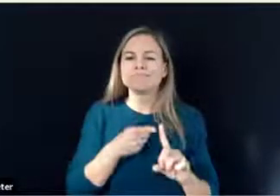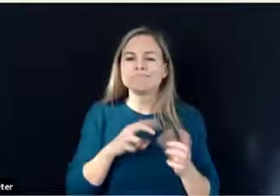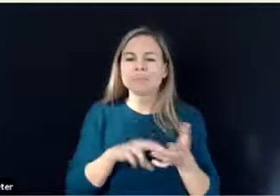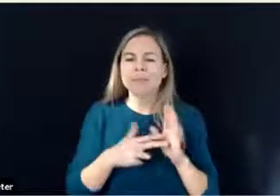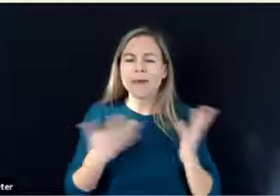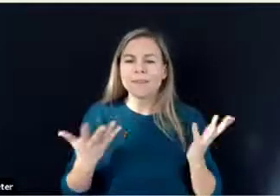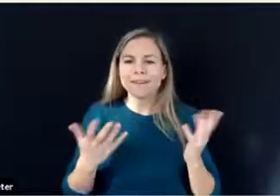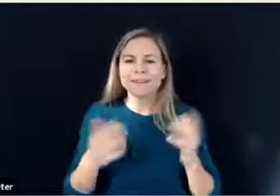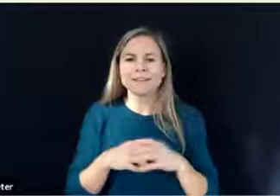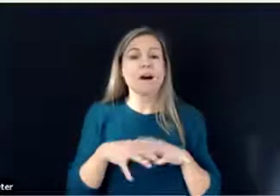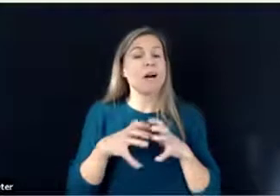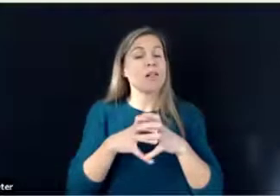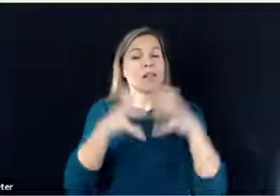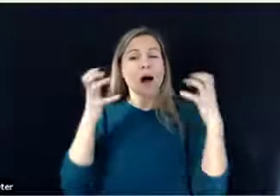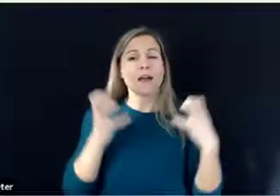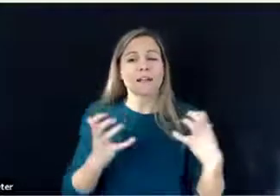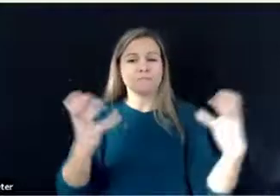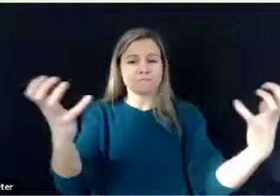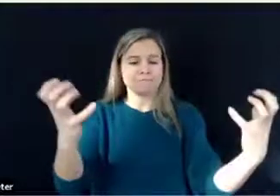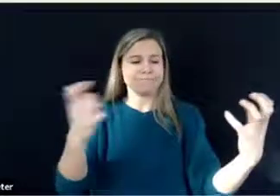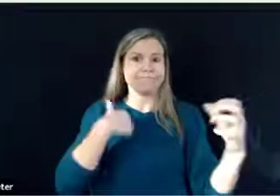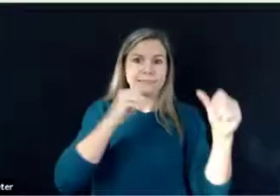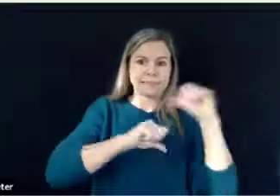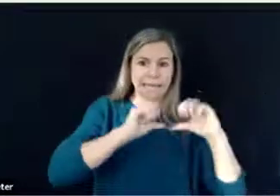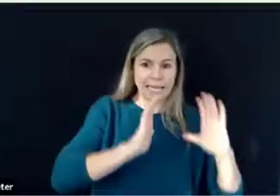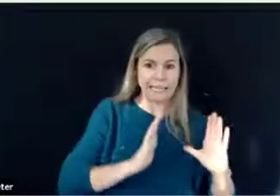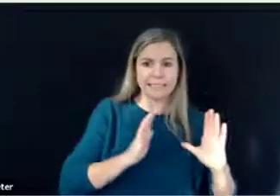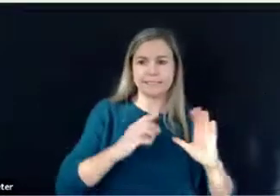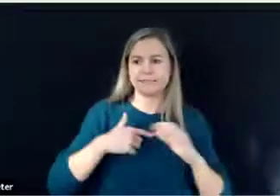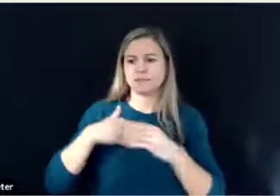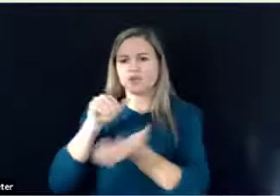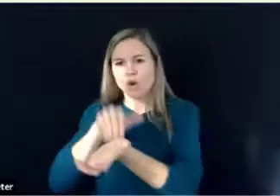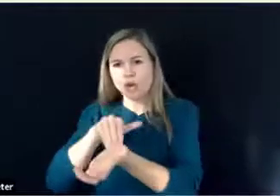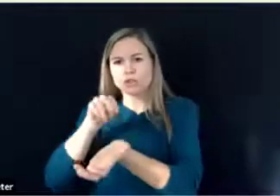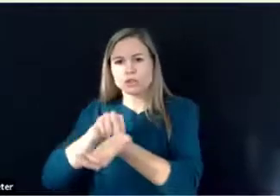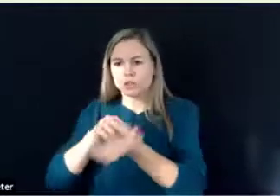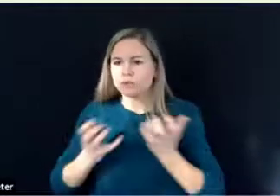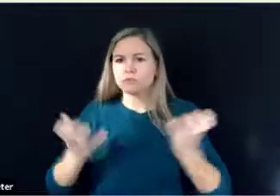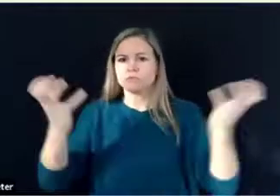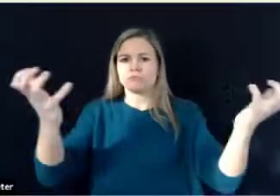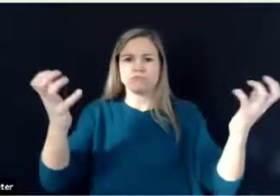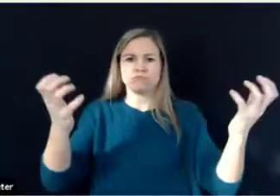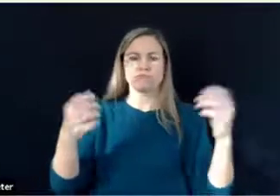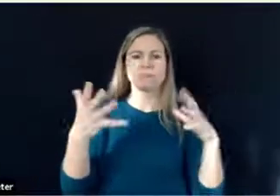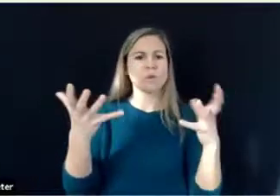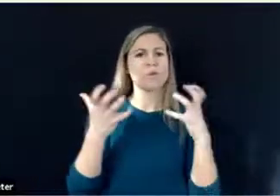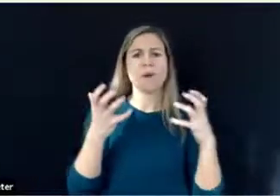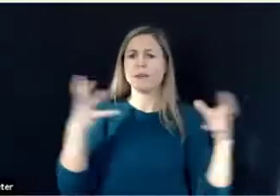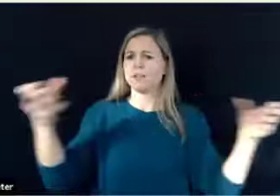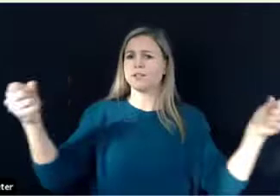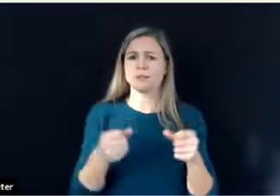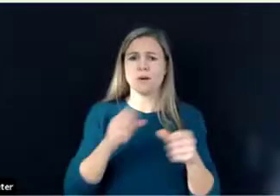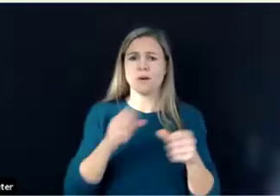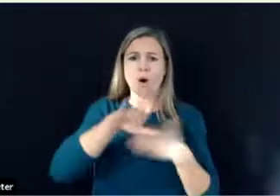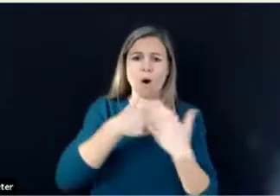but we wanted to branch out and bring in all professionals and bring them all together to work with the families